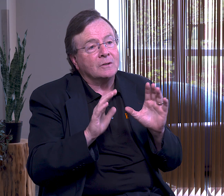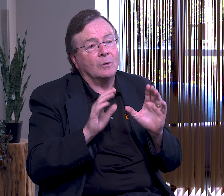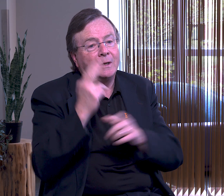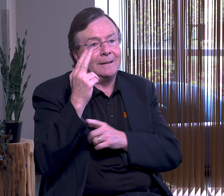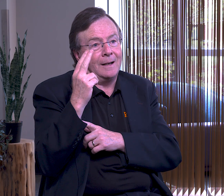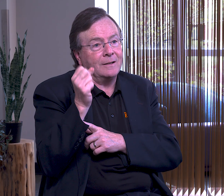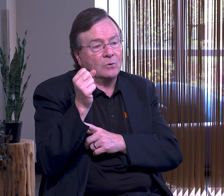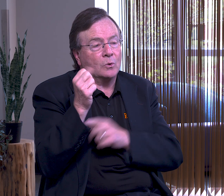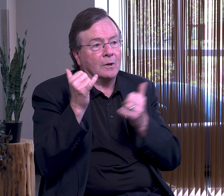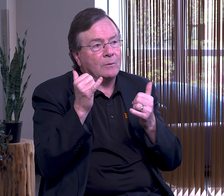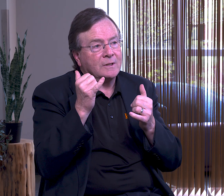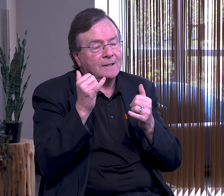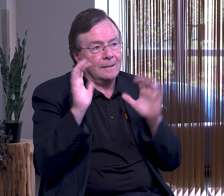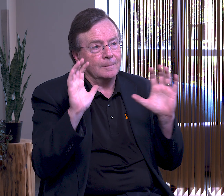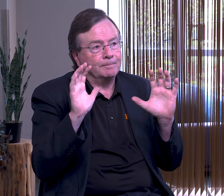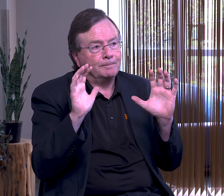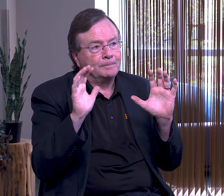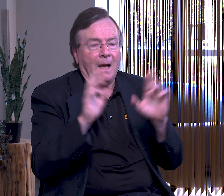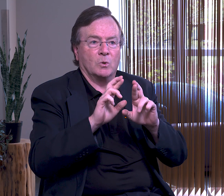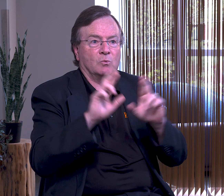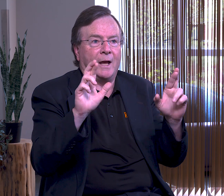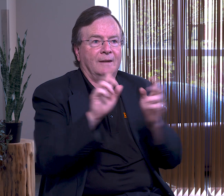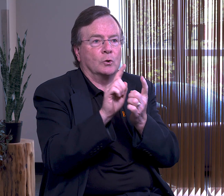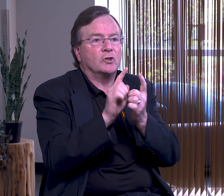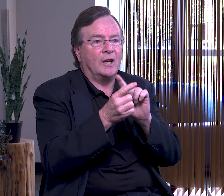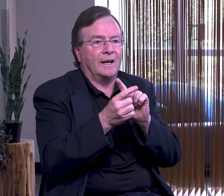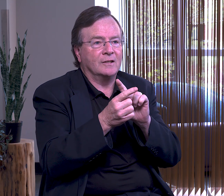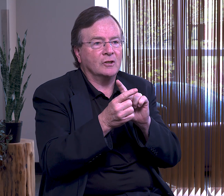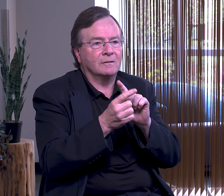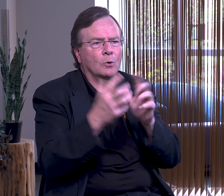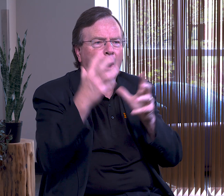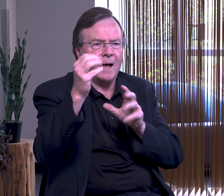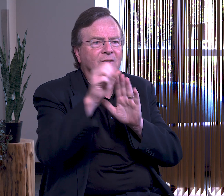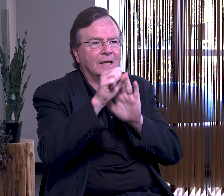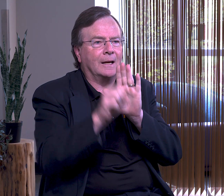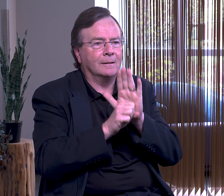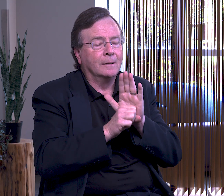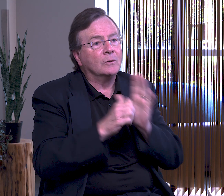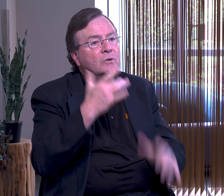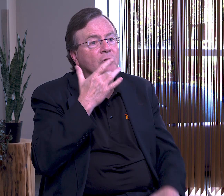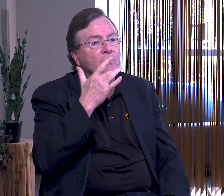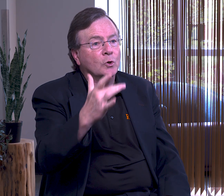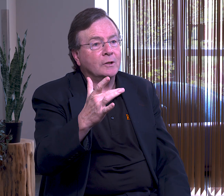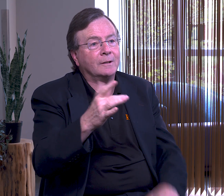So in high school, I was, I was ready for a change to go out of state. It's very fortunate.